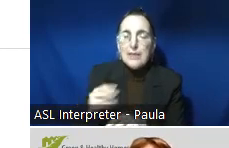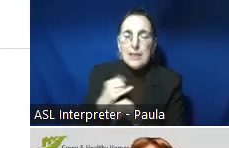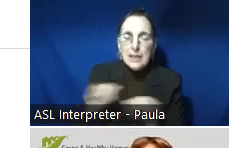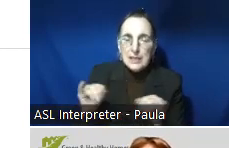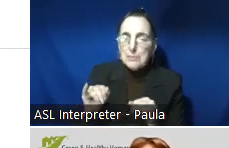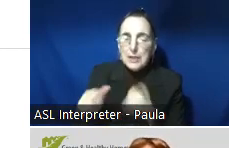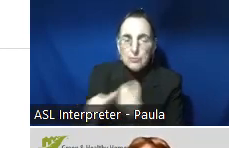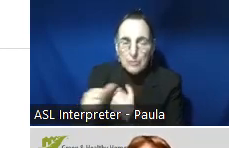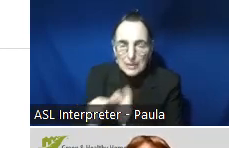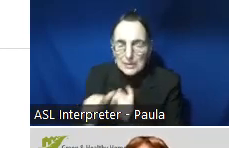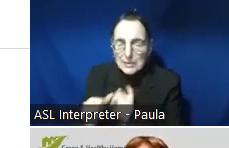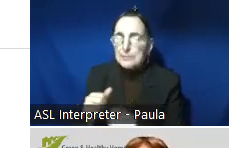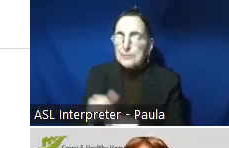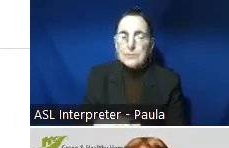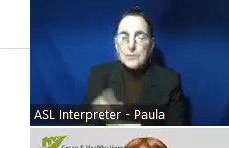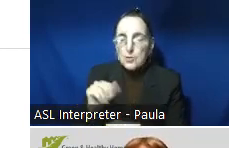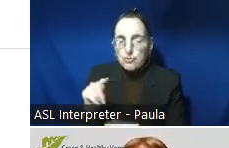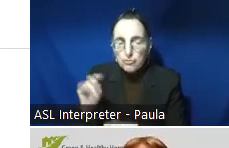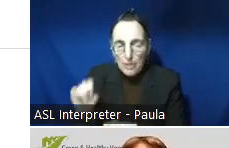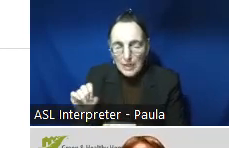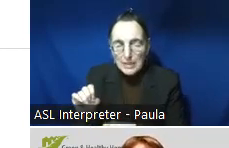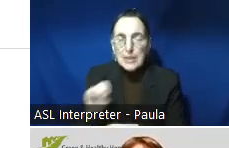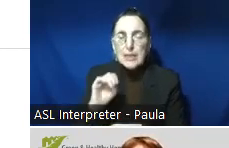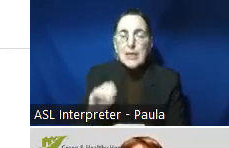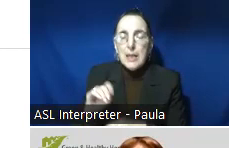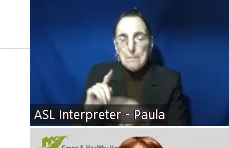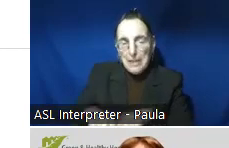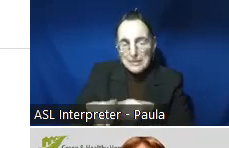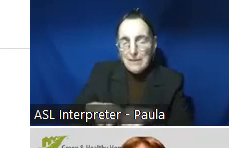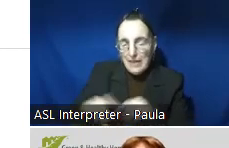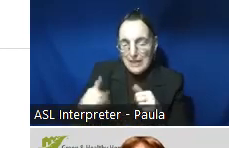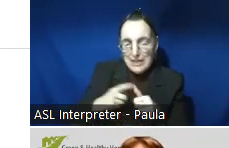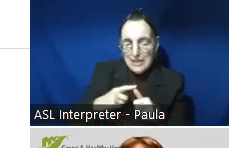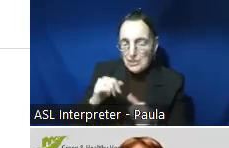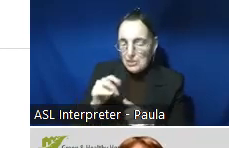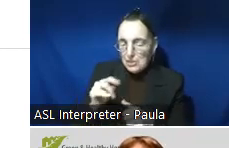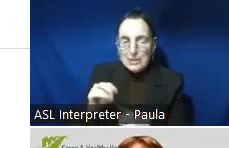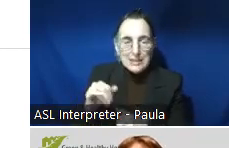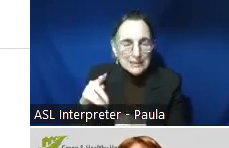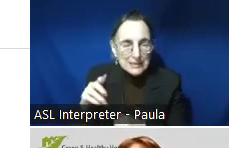And based on that initial intake, with the client and the healthcare provider,